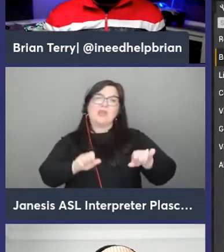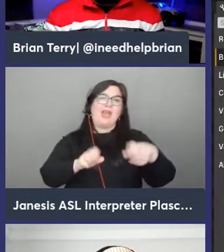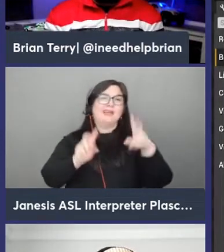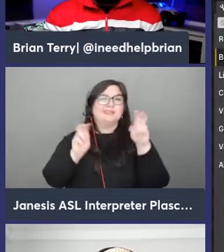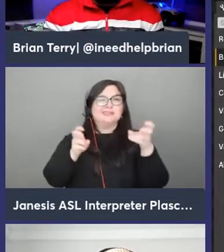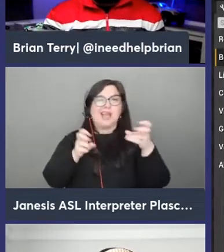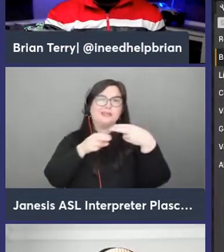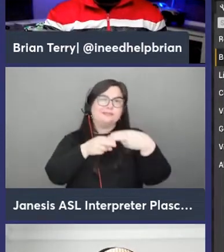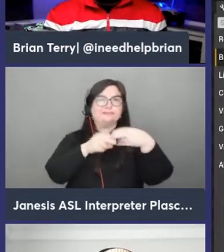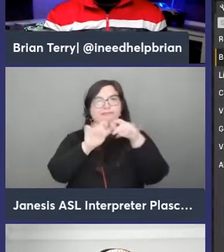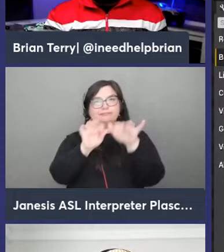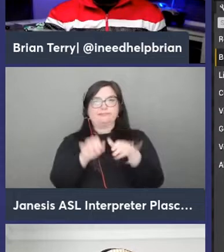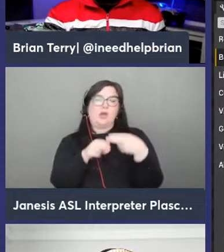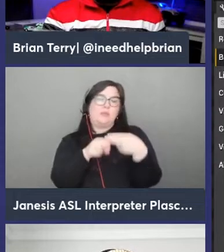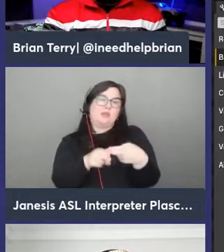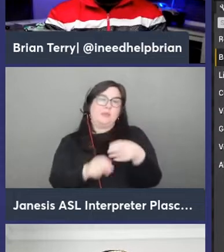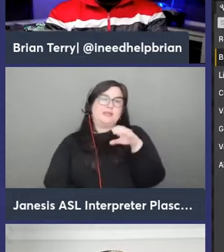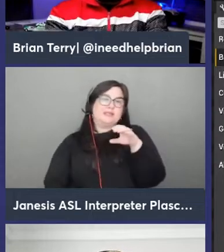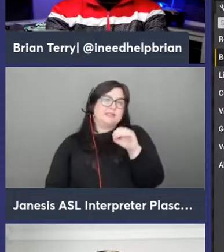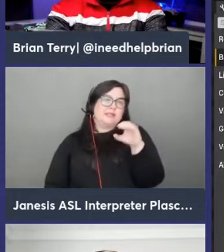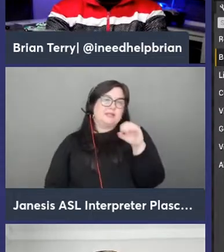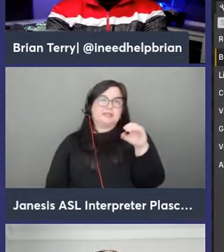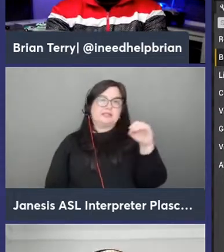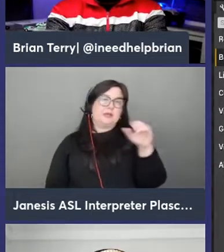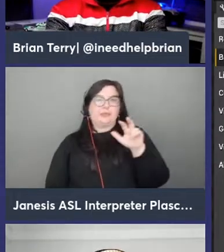For now, I'm just gonna call it 000331 for now.